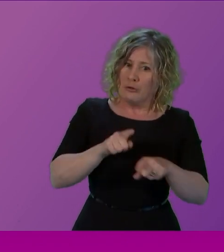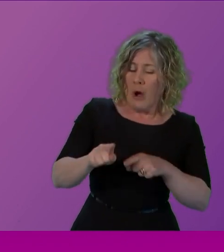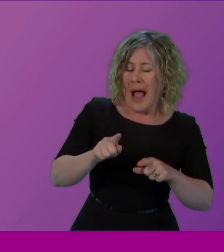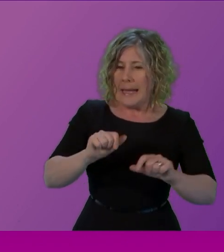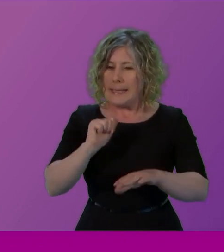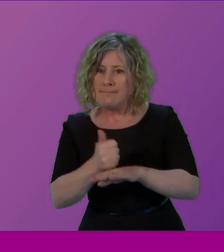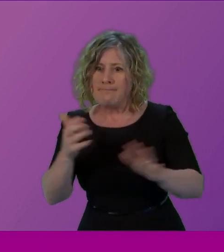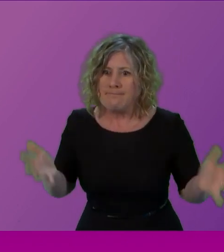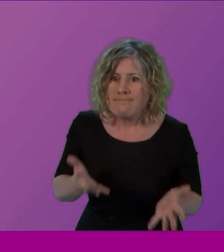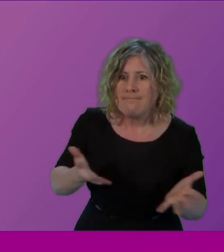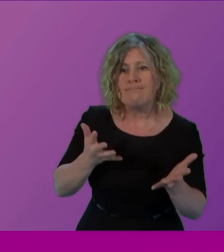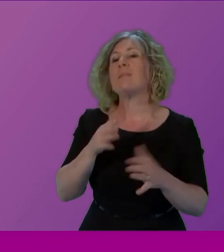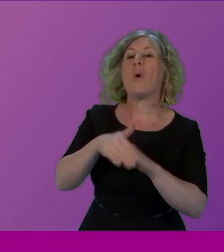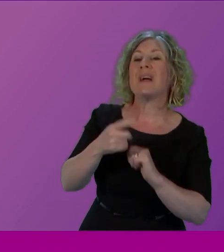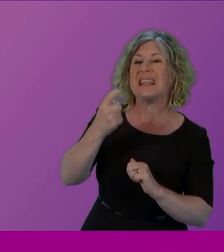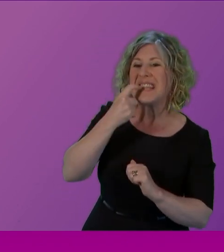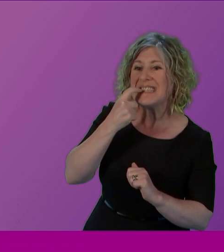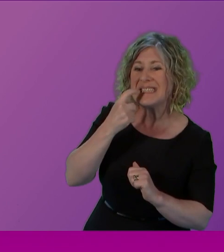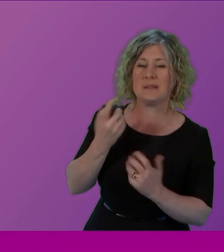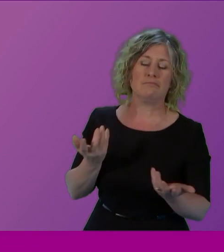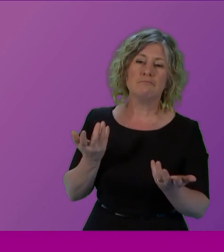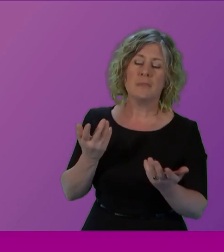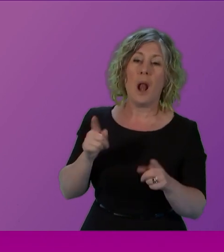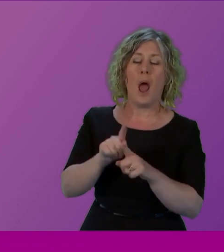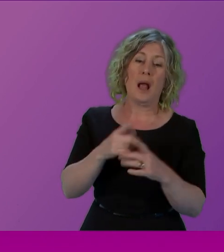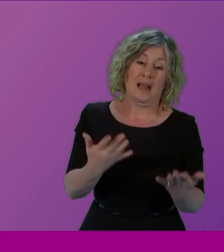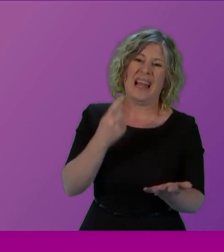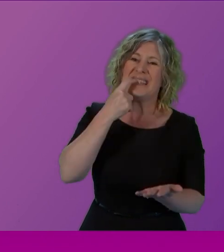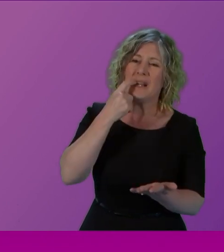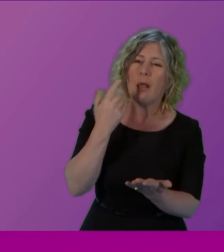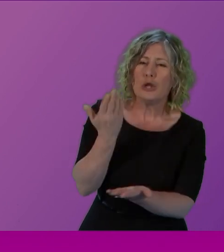We are in the course of abolishing dental charges, starting with young people.